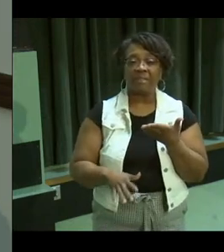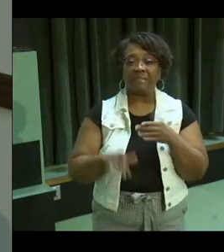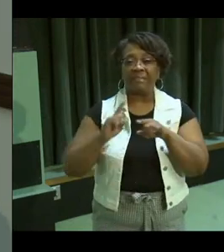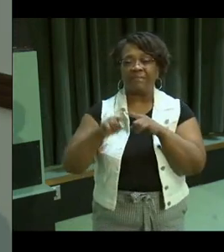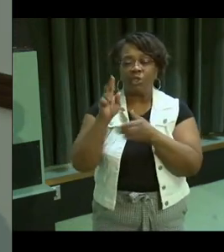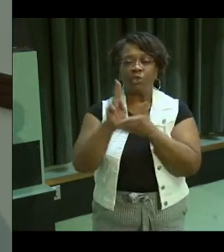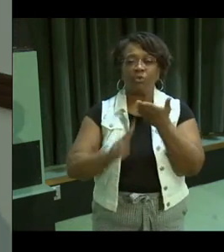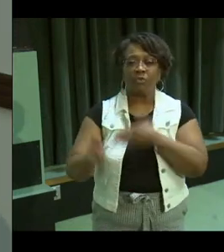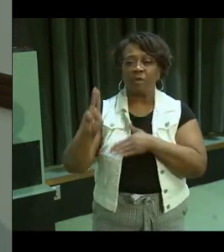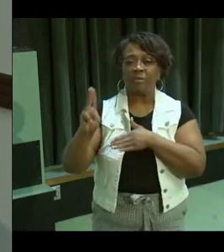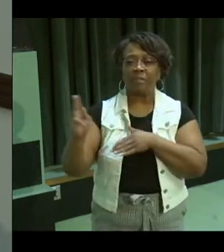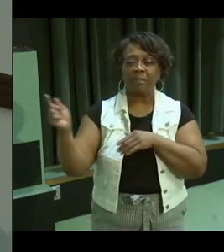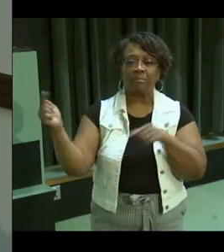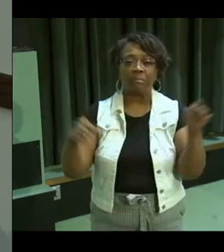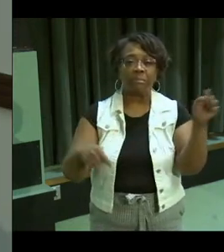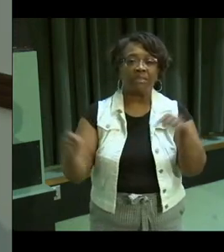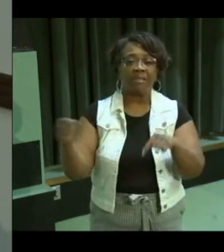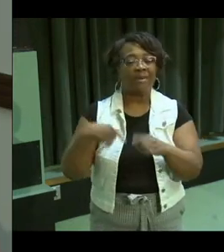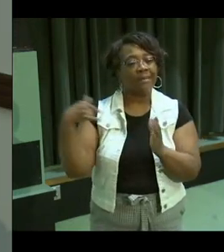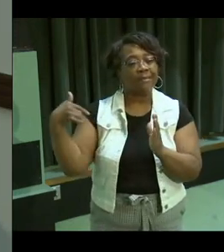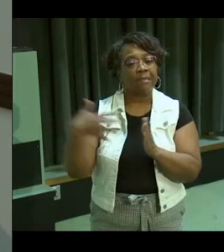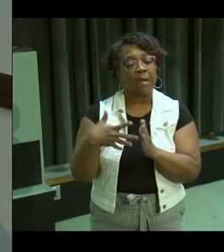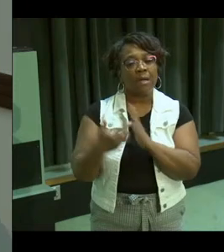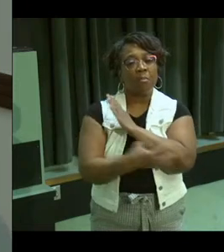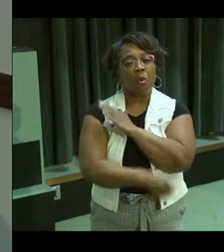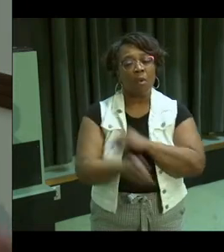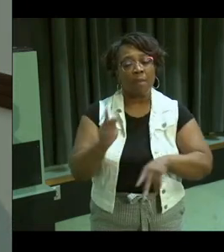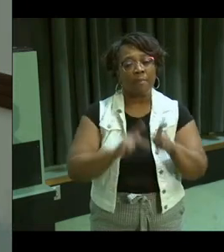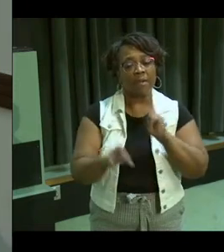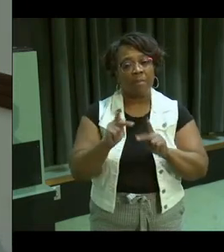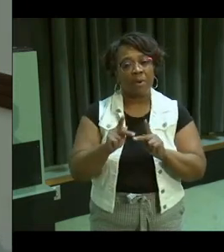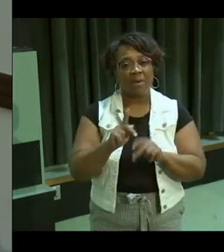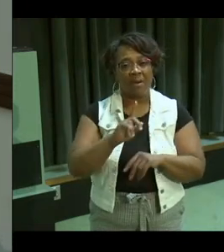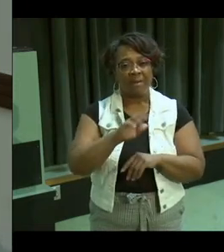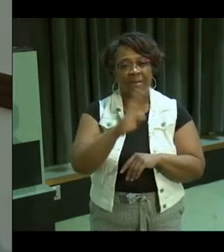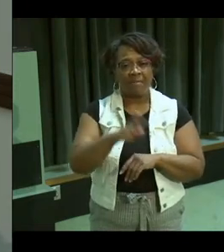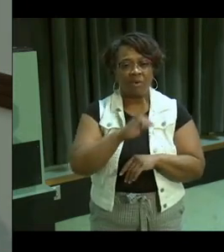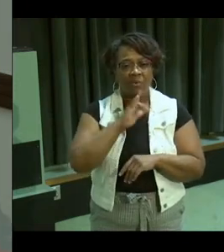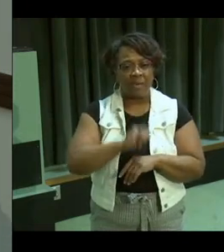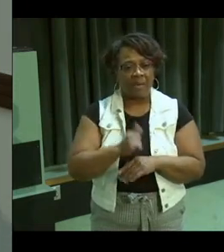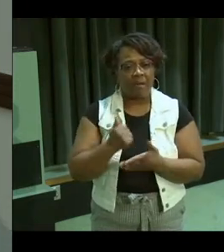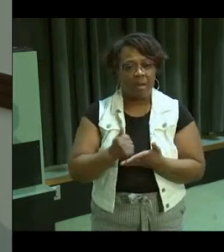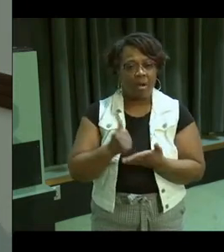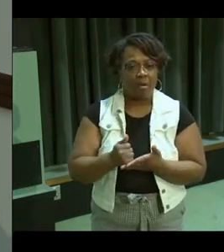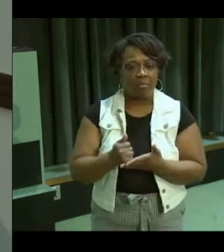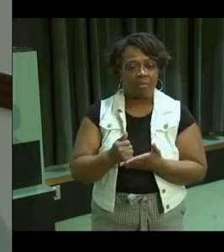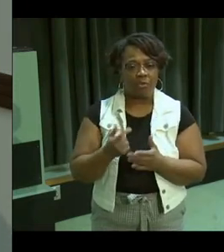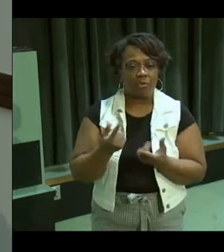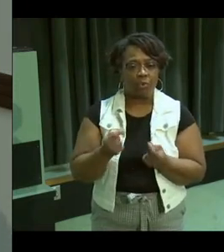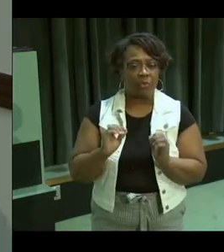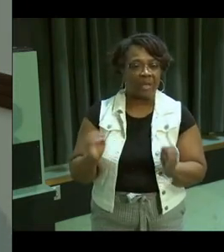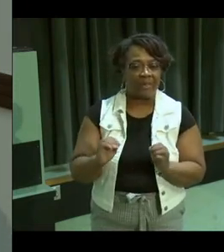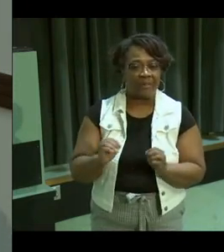from different universities to study poor people in the video